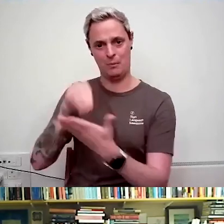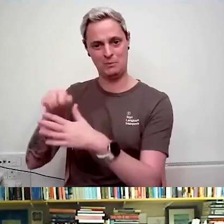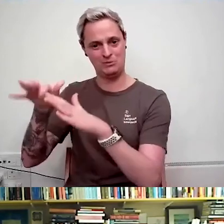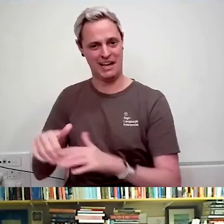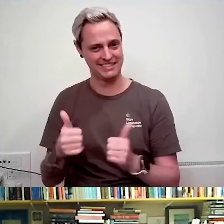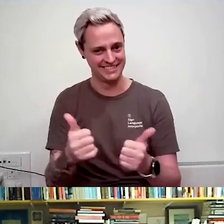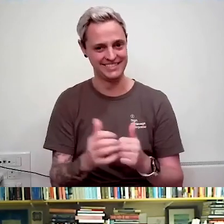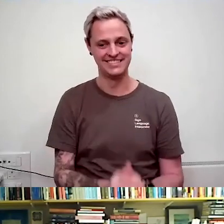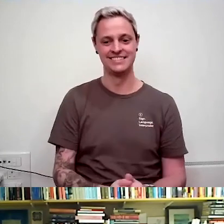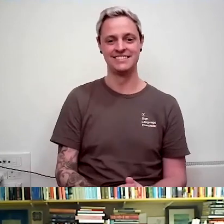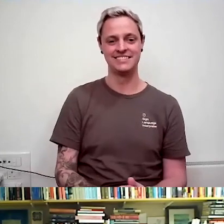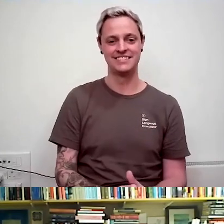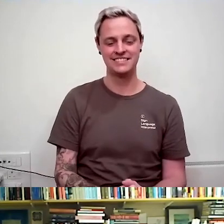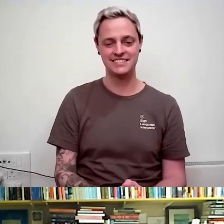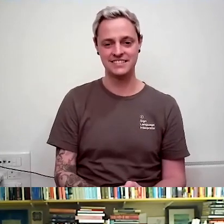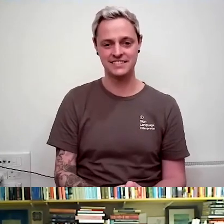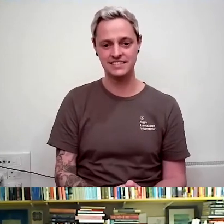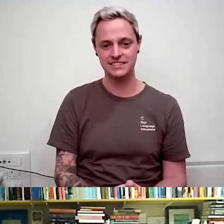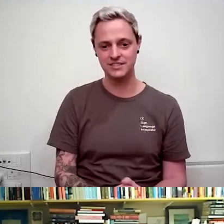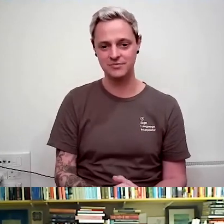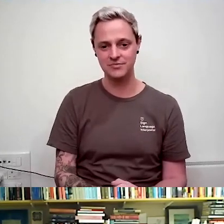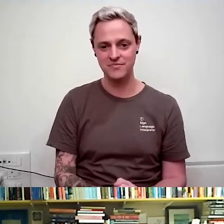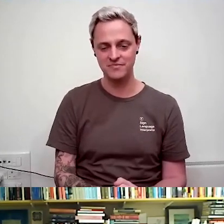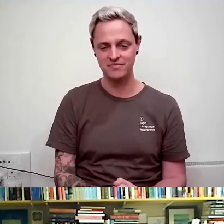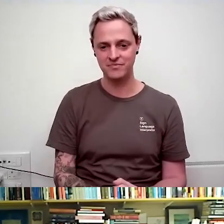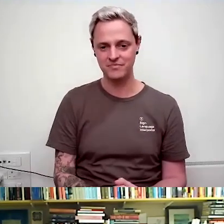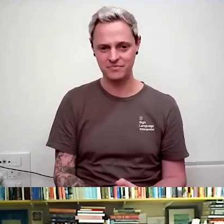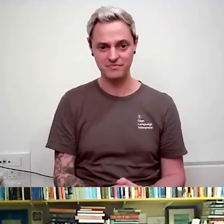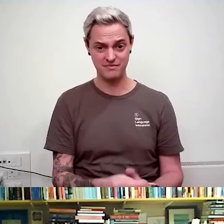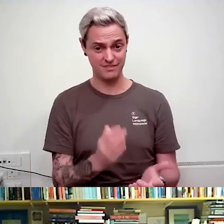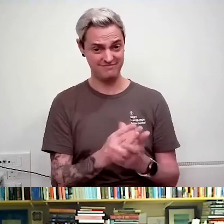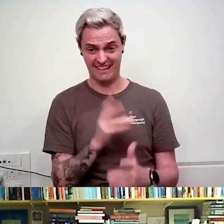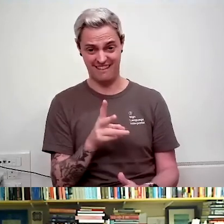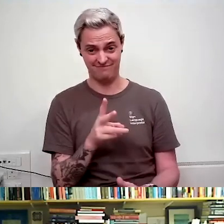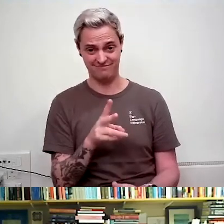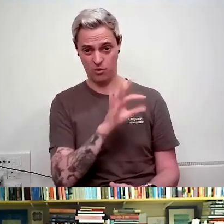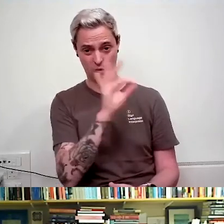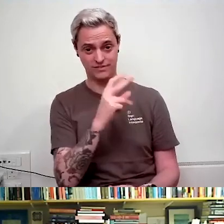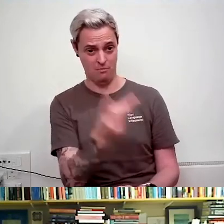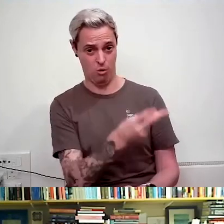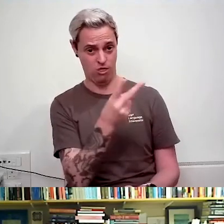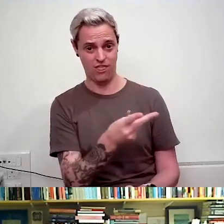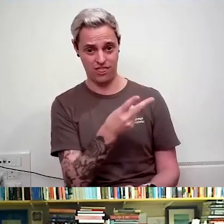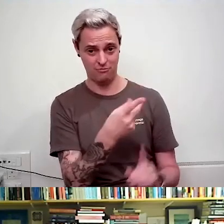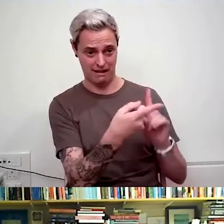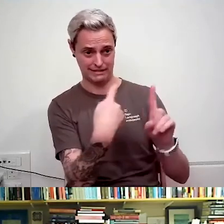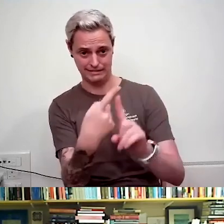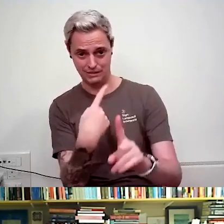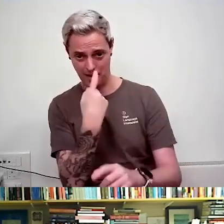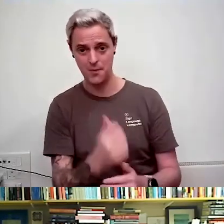What implications, and it's for Brian, and Joanna you'd be able to relate to this as well,